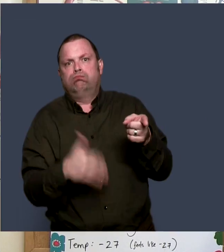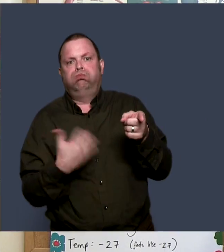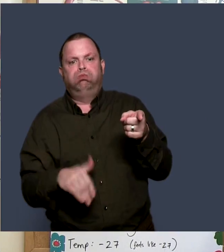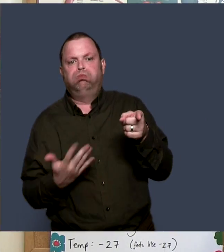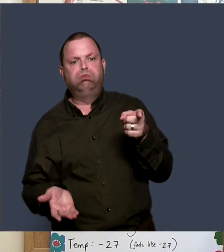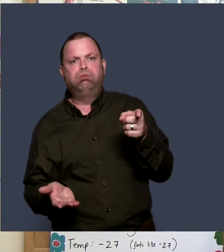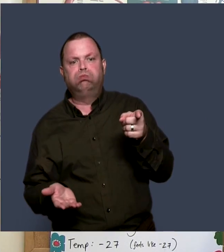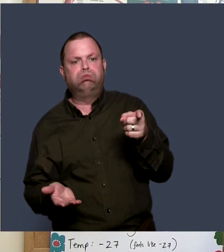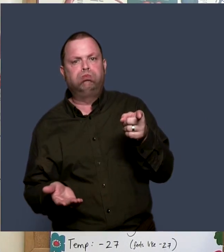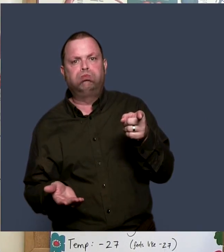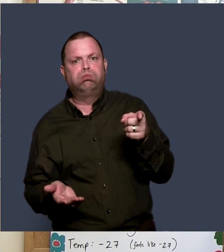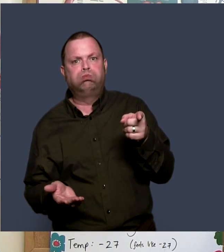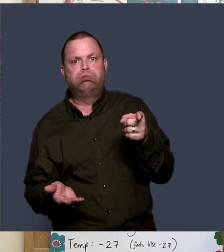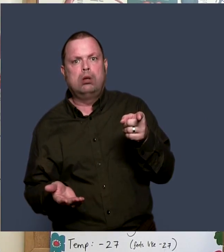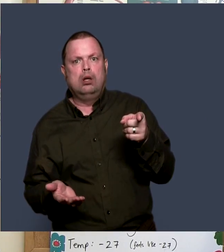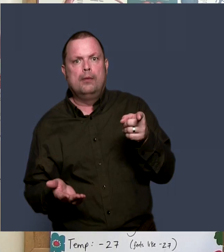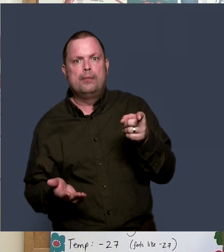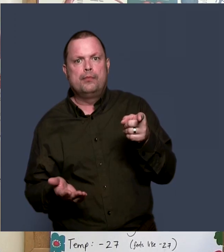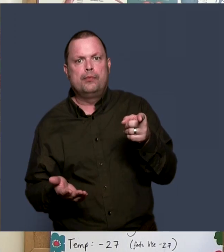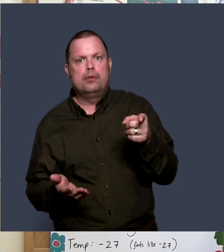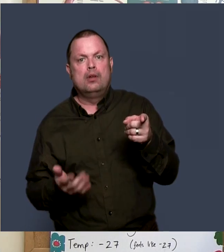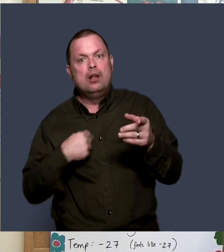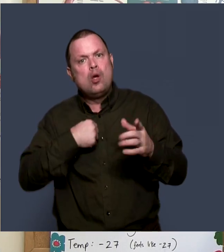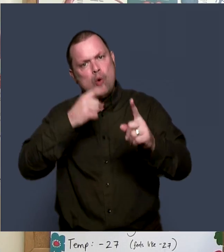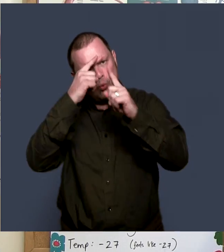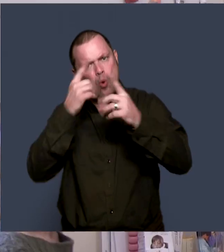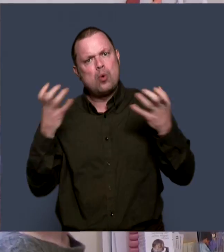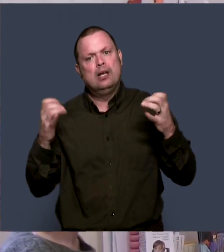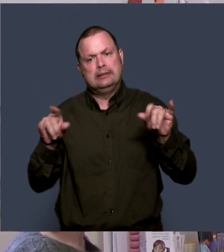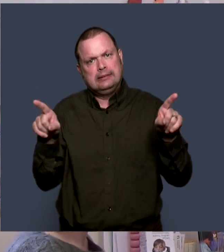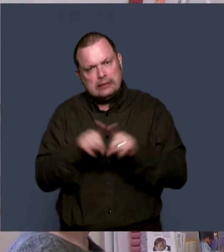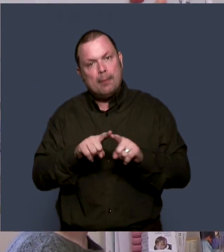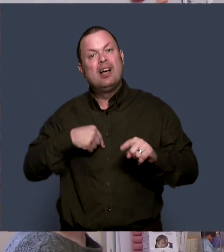[Jean] Well, my personal goal is to get better, doing things I liked to do before,